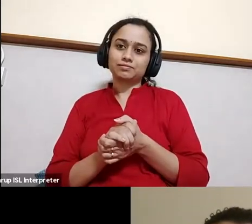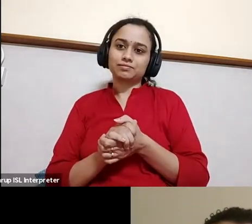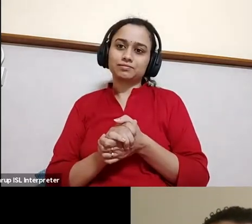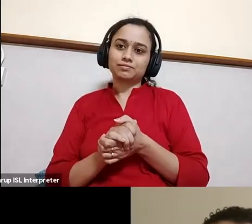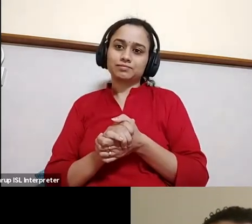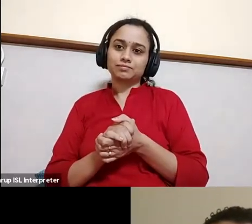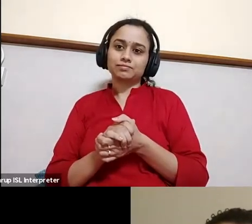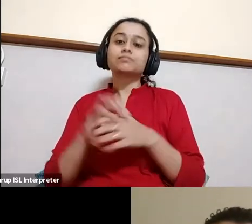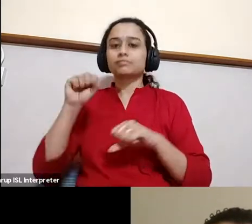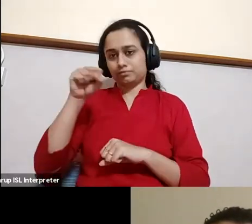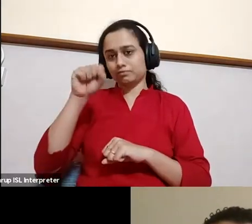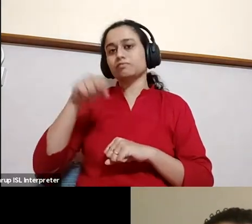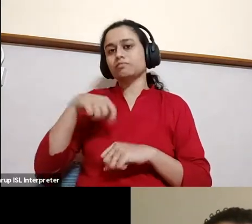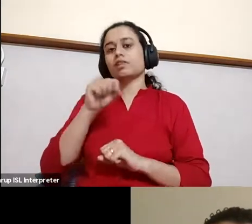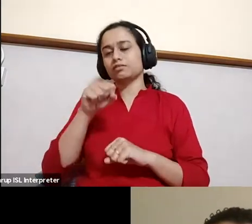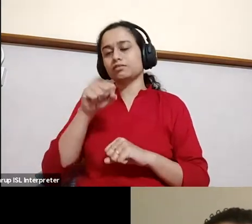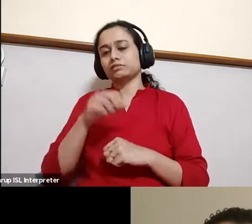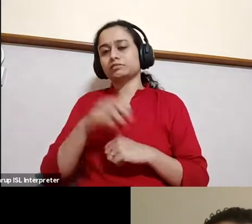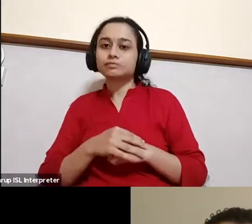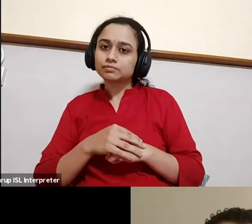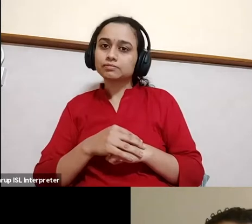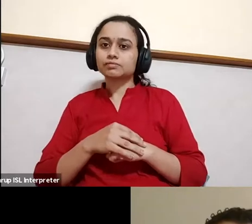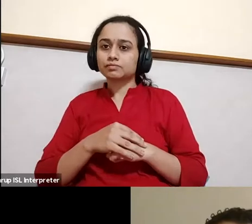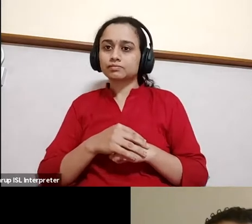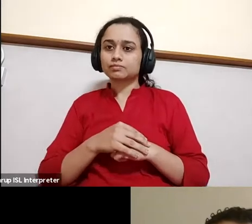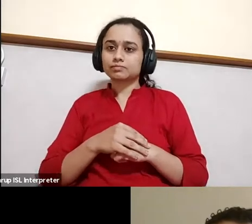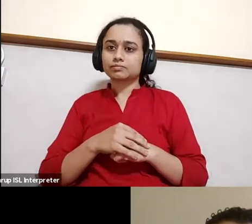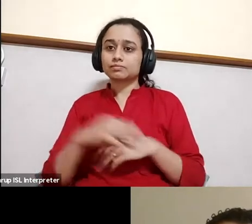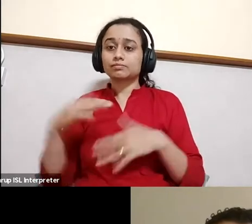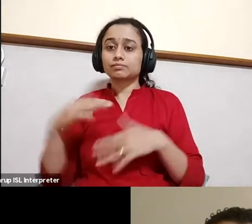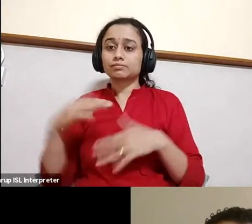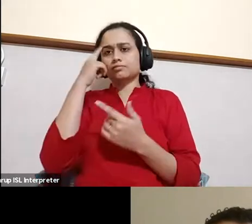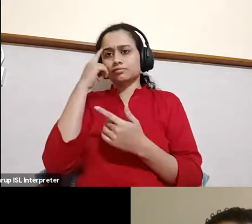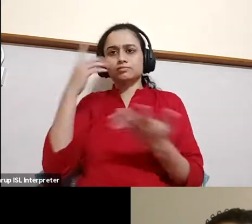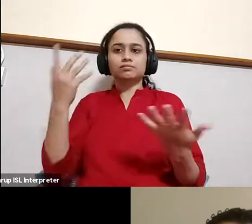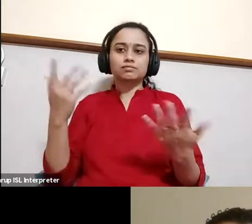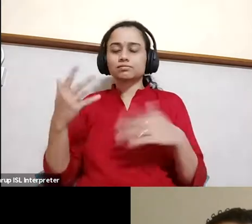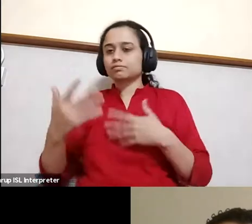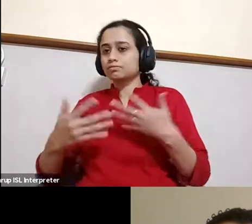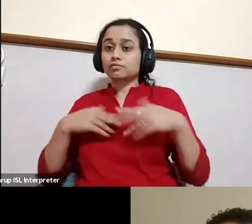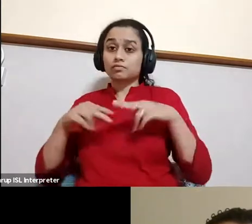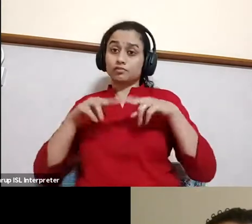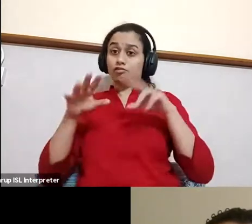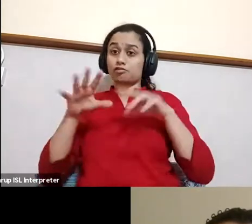yeah absolutely um and i think i can finally just sort of say that as